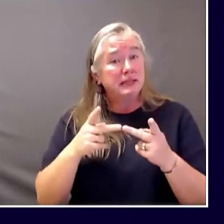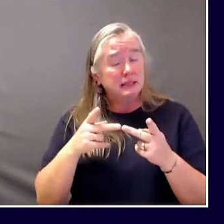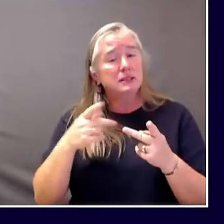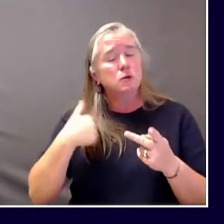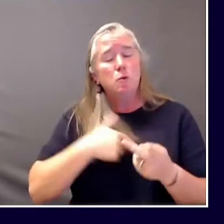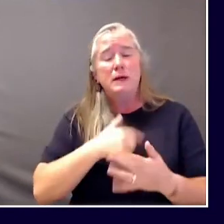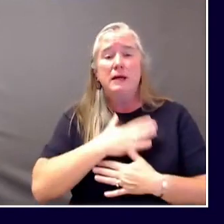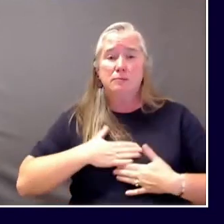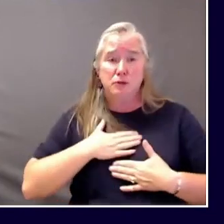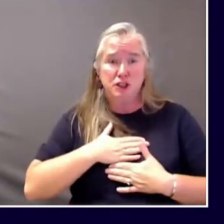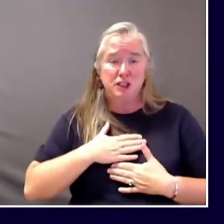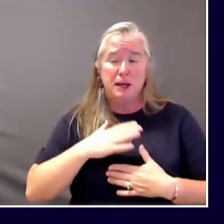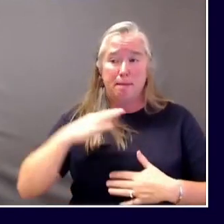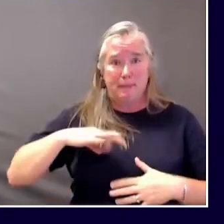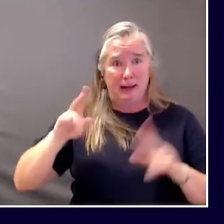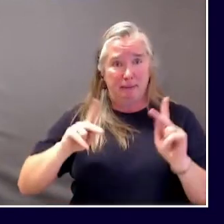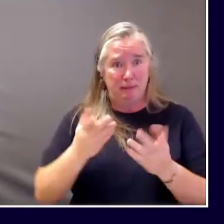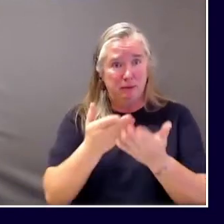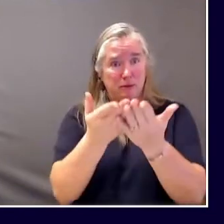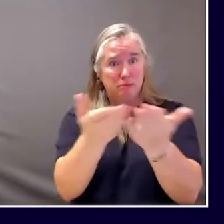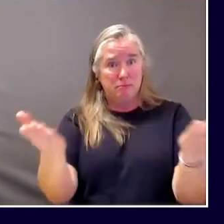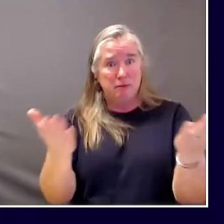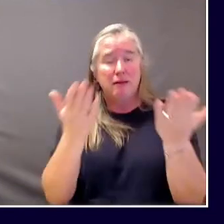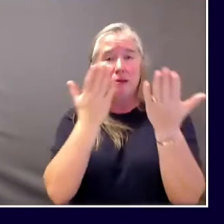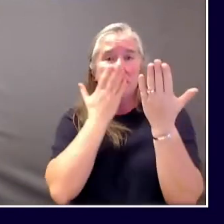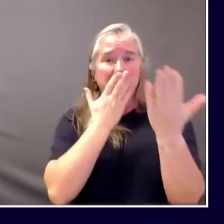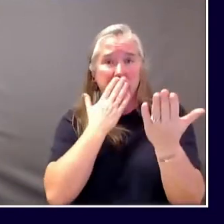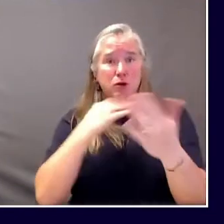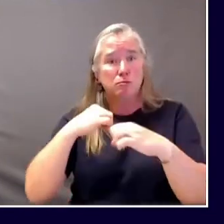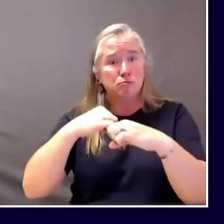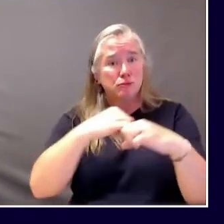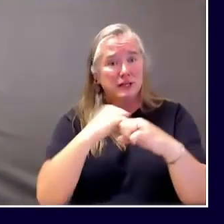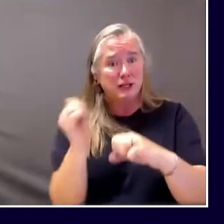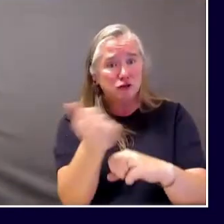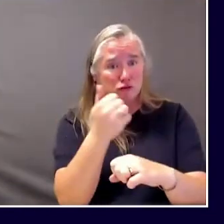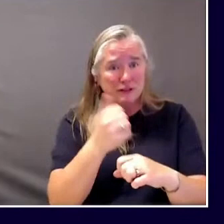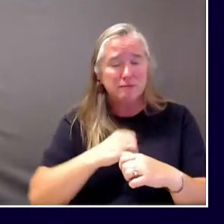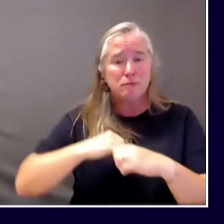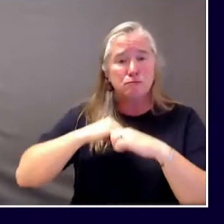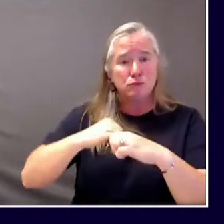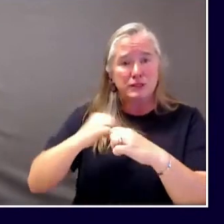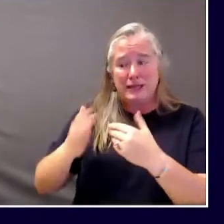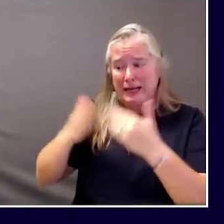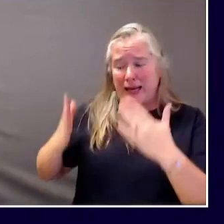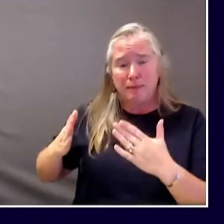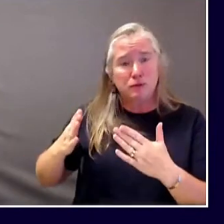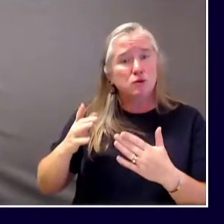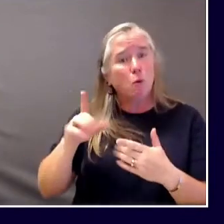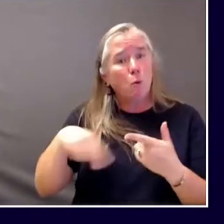main people have done to protect